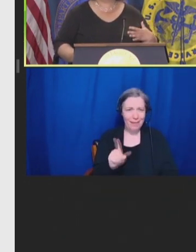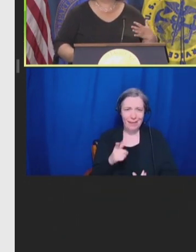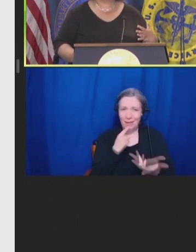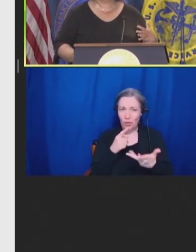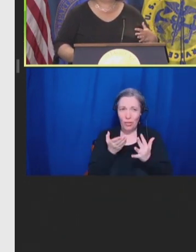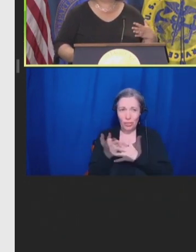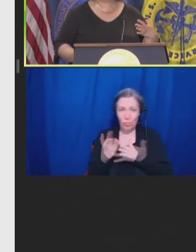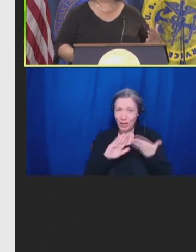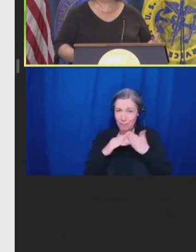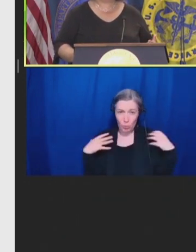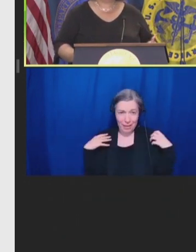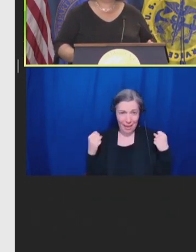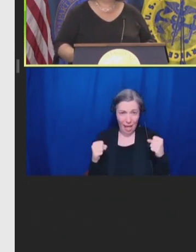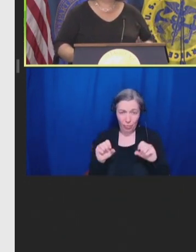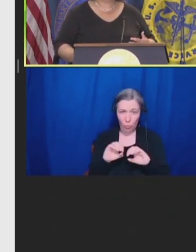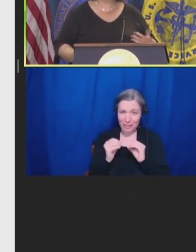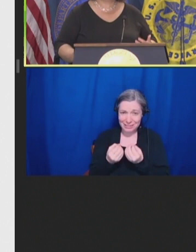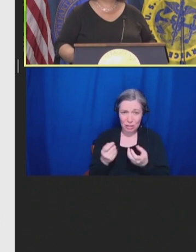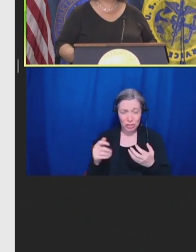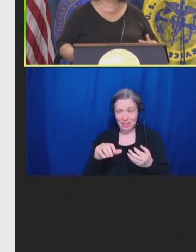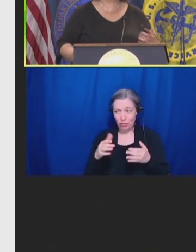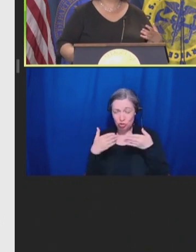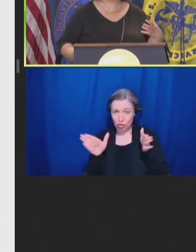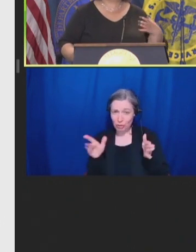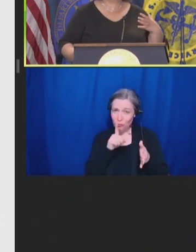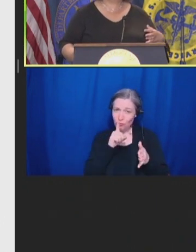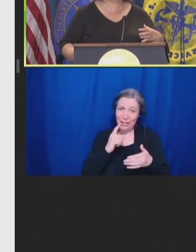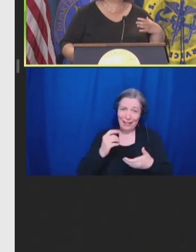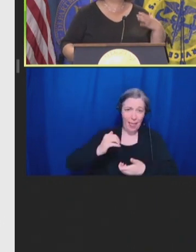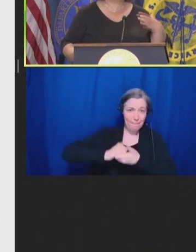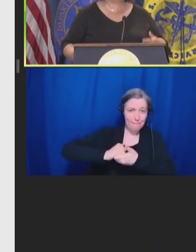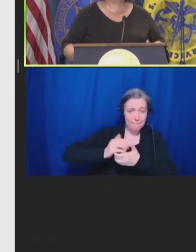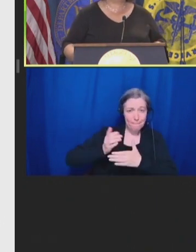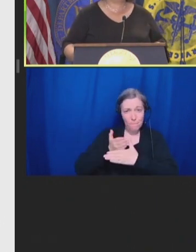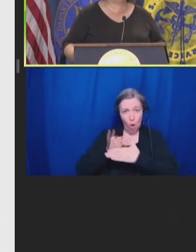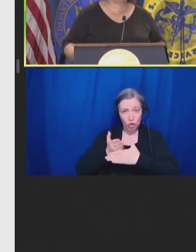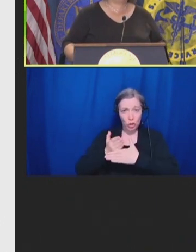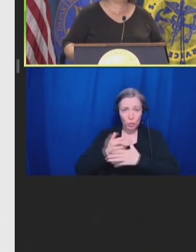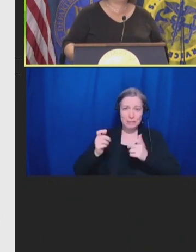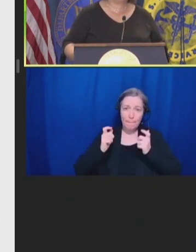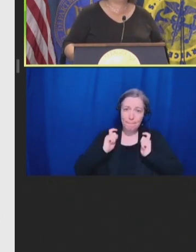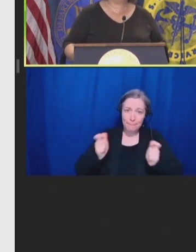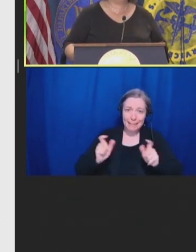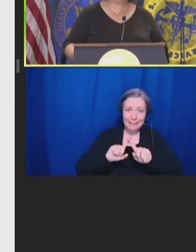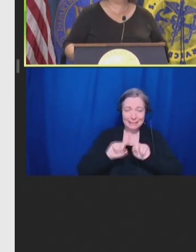health related or not, were huge change and made a huge difference in the impact we were able to have